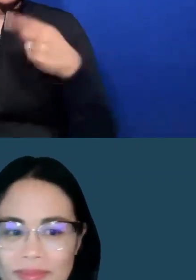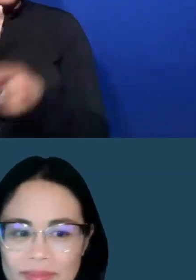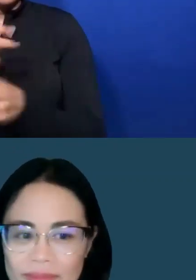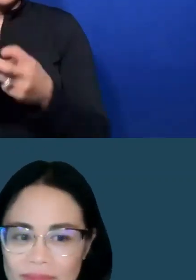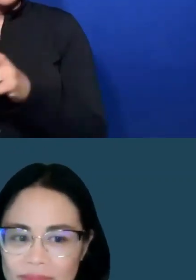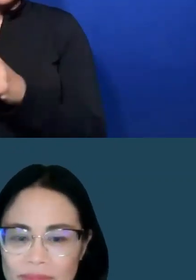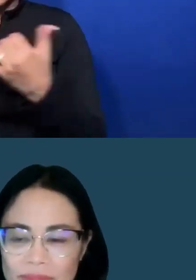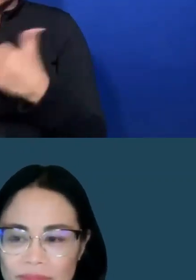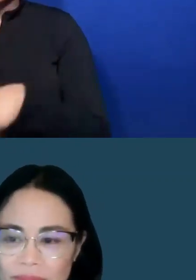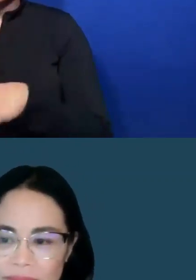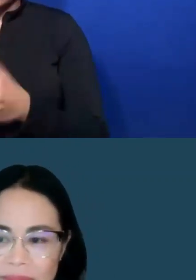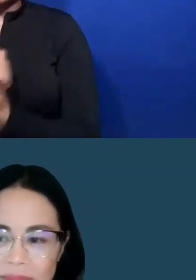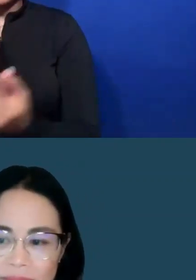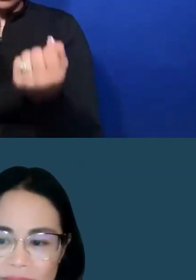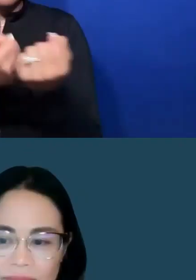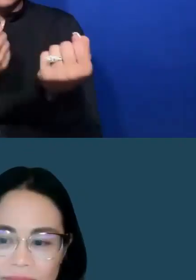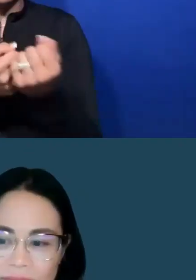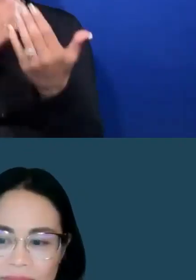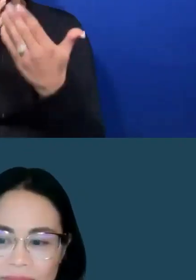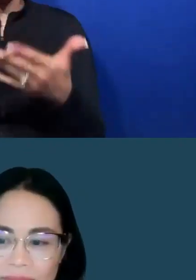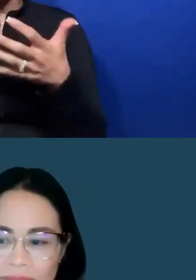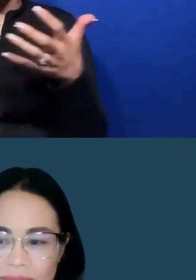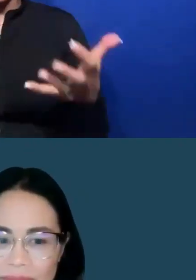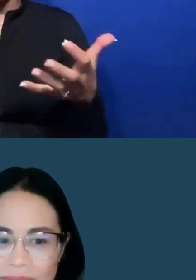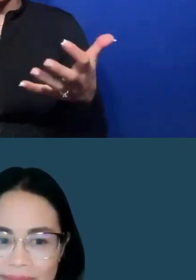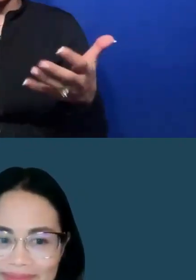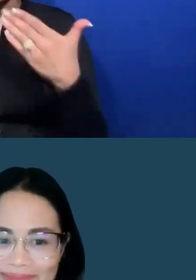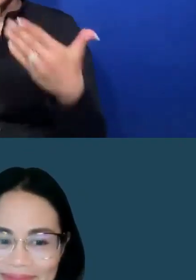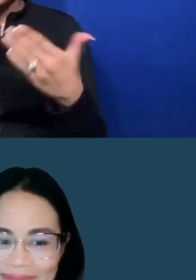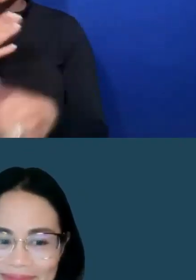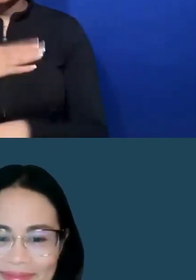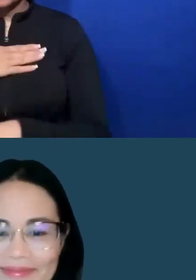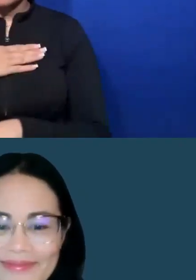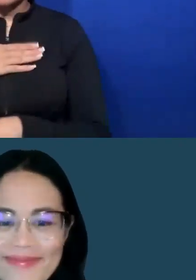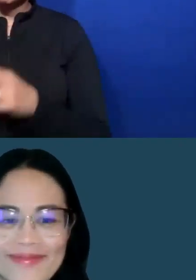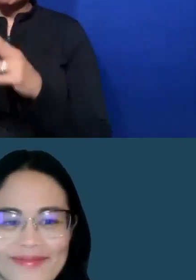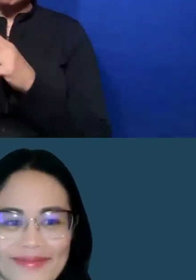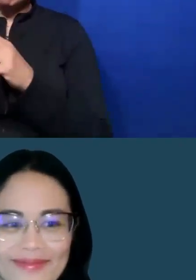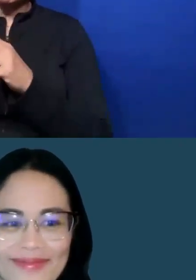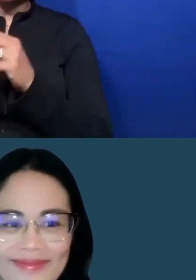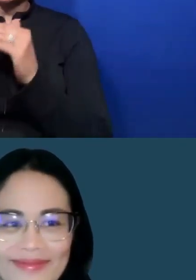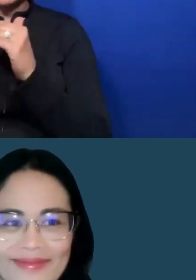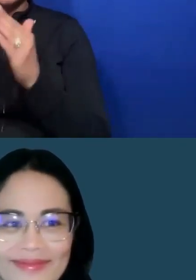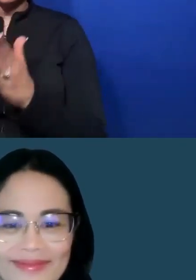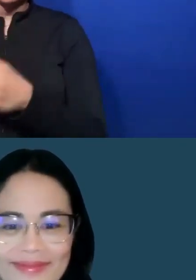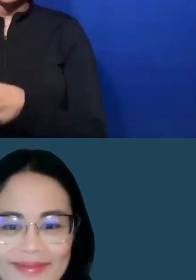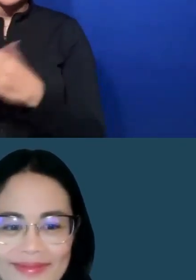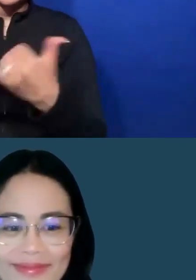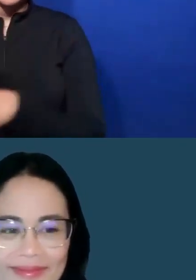So thank you all so much. Thank you to my esteemed colleagues for joining me this evening and helping answer your questions.